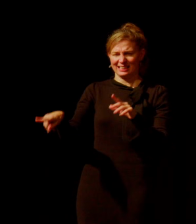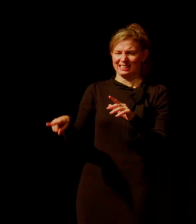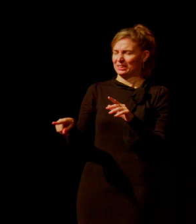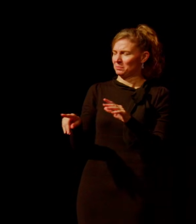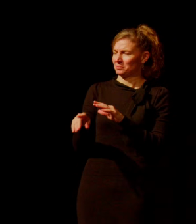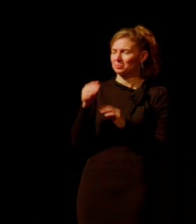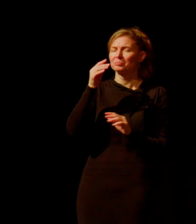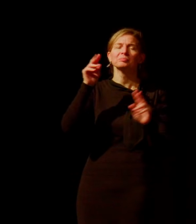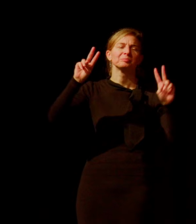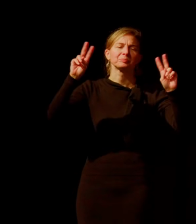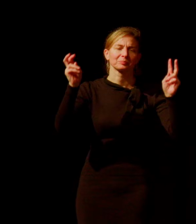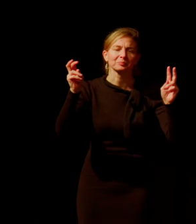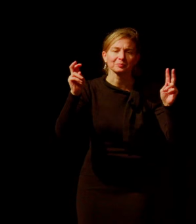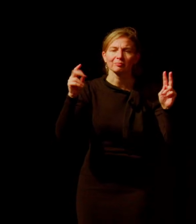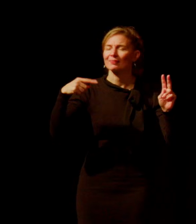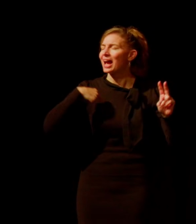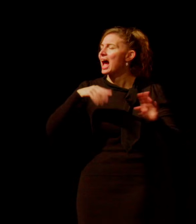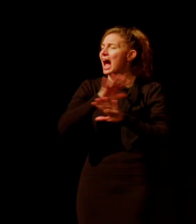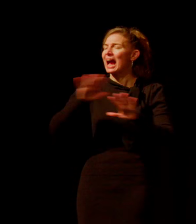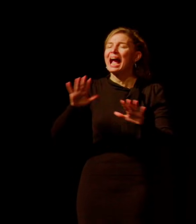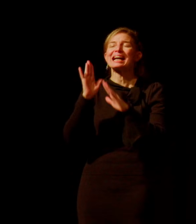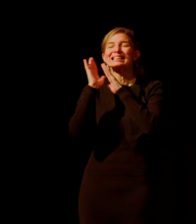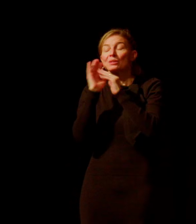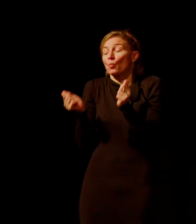“It’s enough. I can’t sleep with you anymore.”